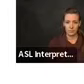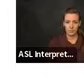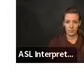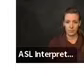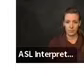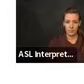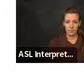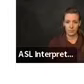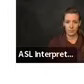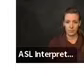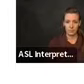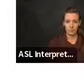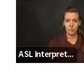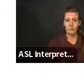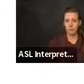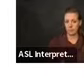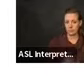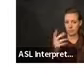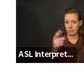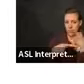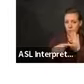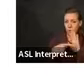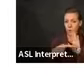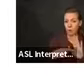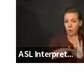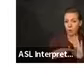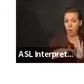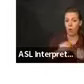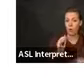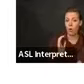I wanted to note that on our dashboard, if